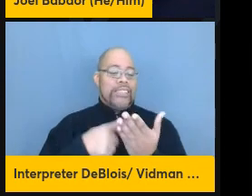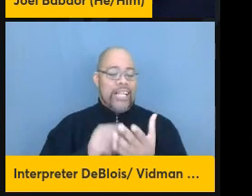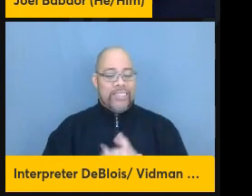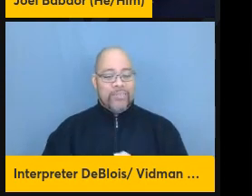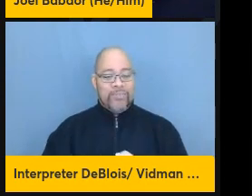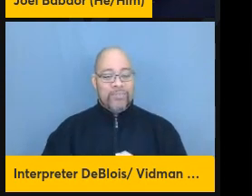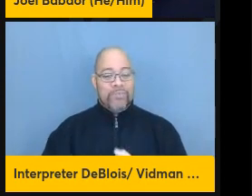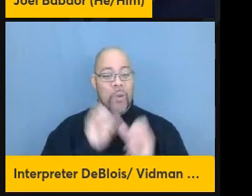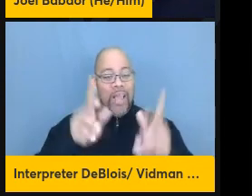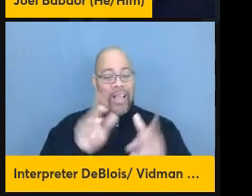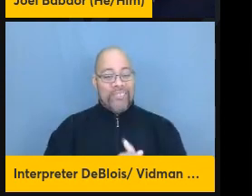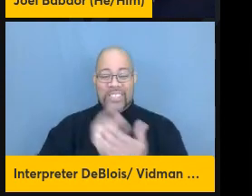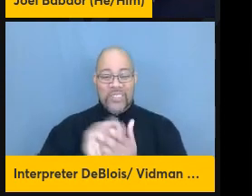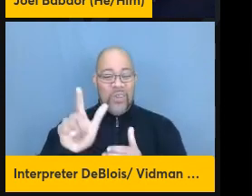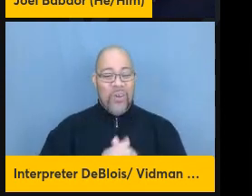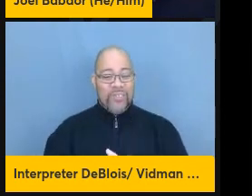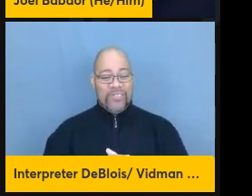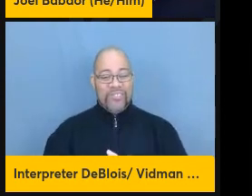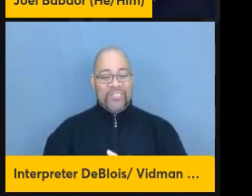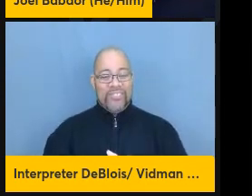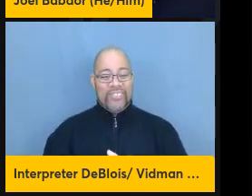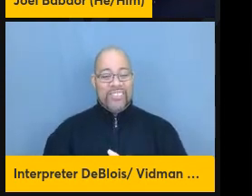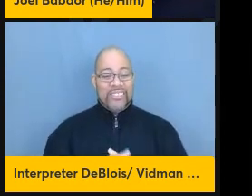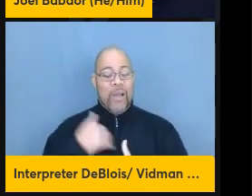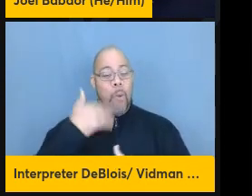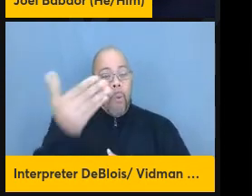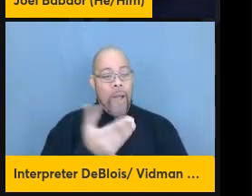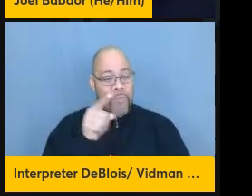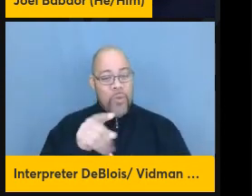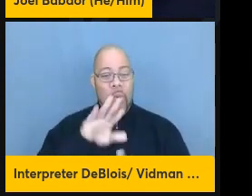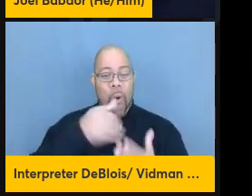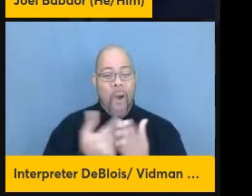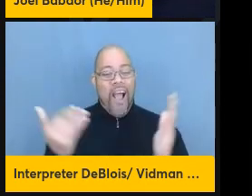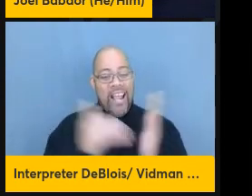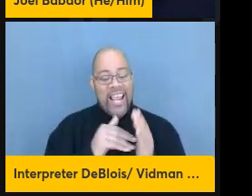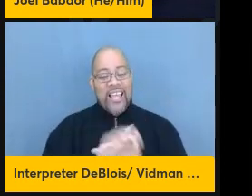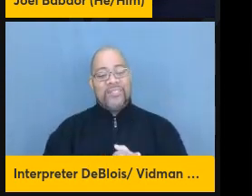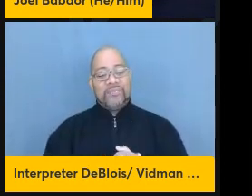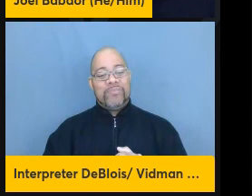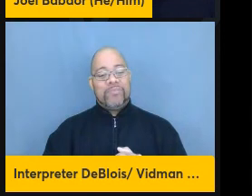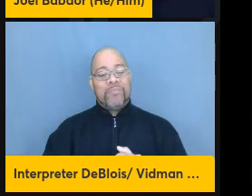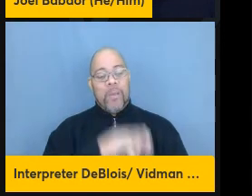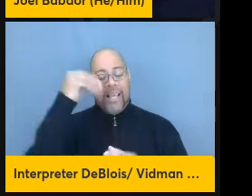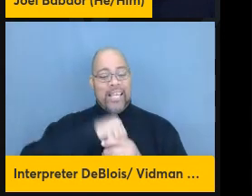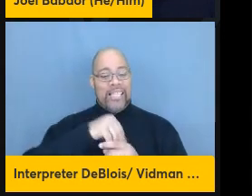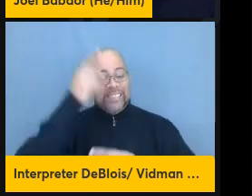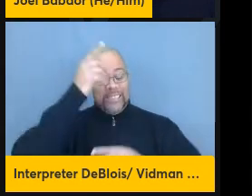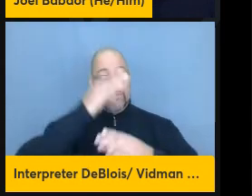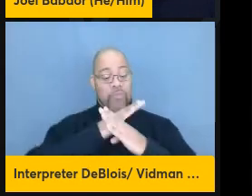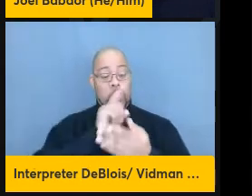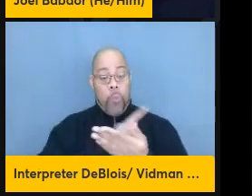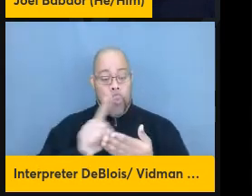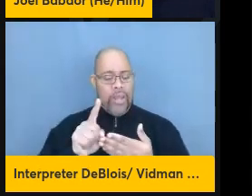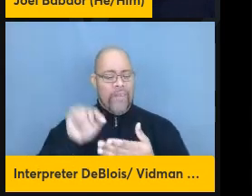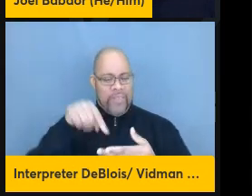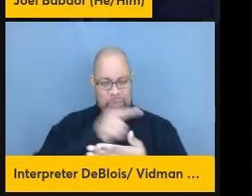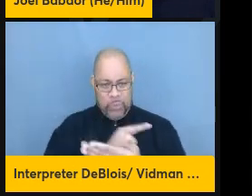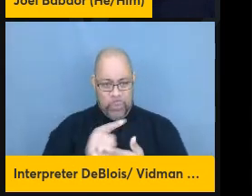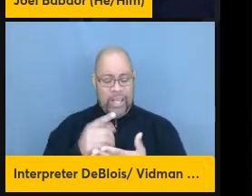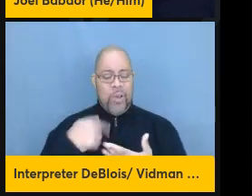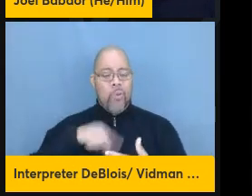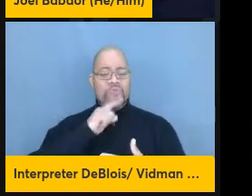Alright, that's it. I'm welcoming you all again in blacking the week is gonna go on all week, and we're really excited to have